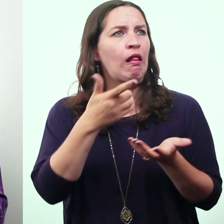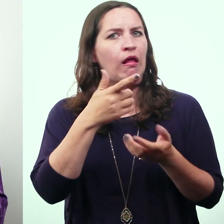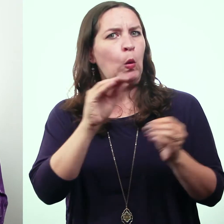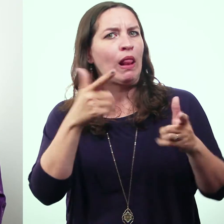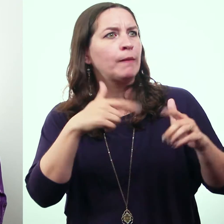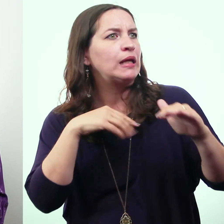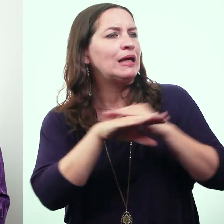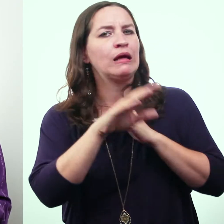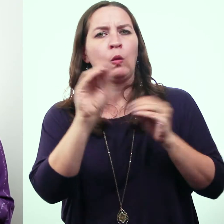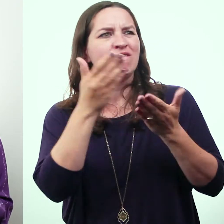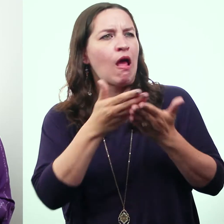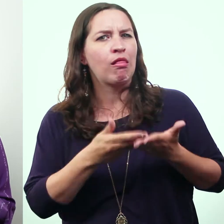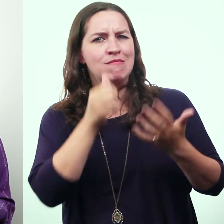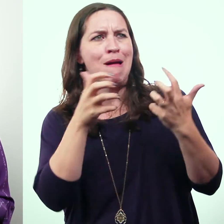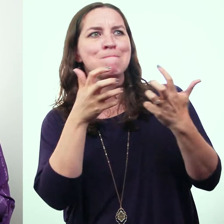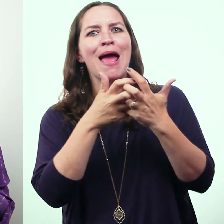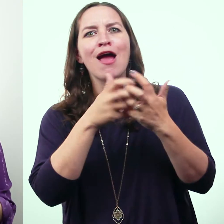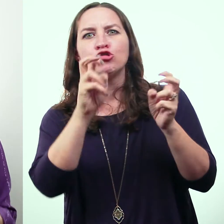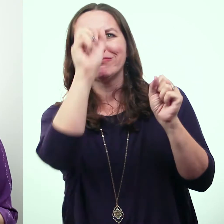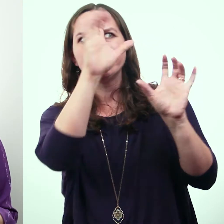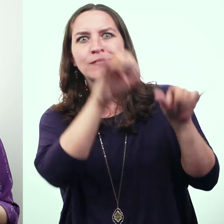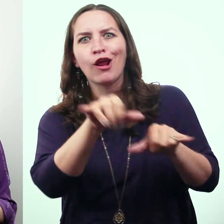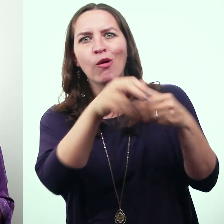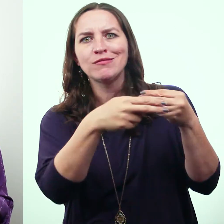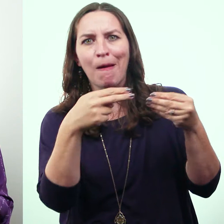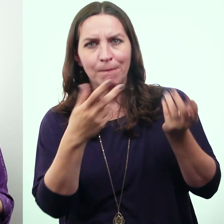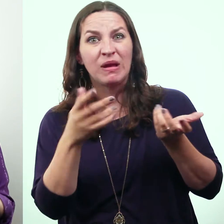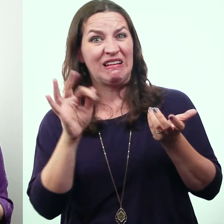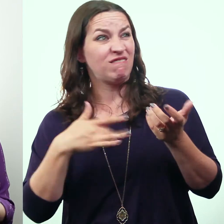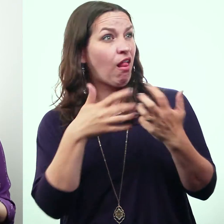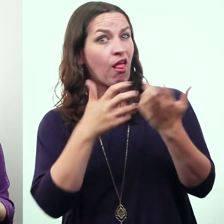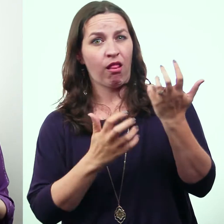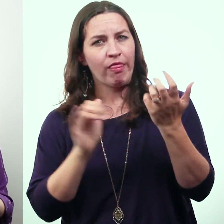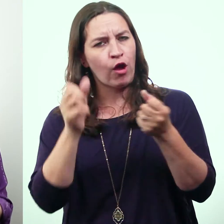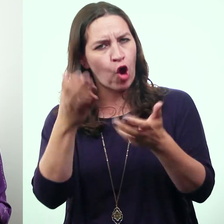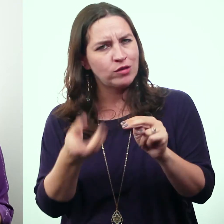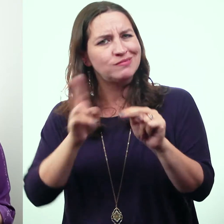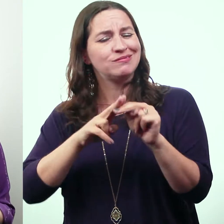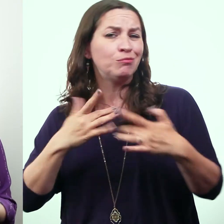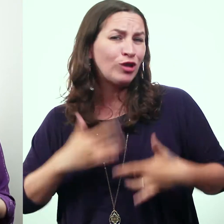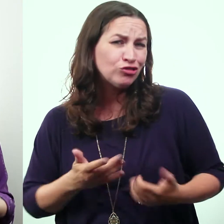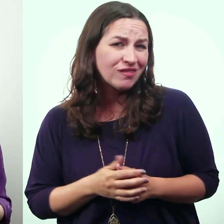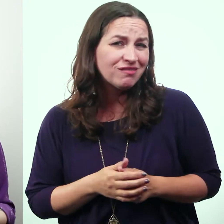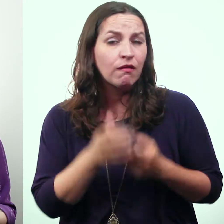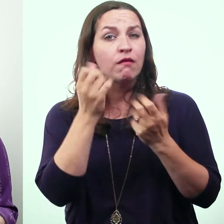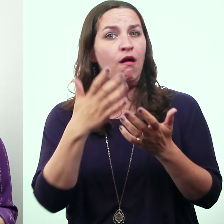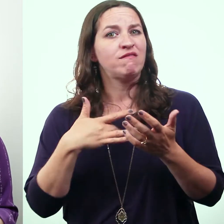valid. That leads to significantly increased rates of depression, anxiety. It is an experience